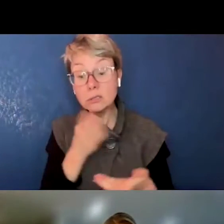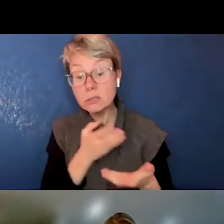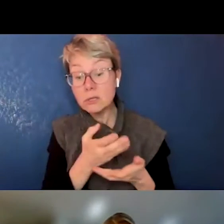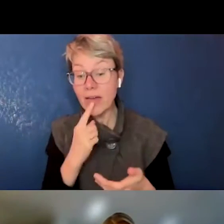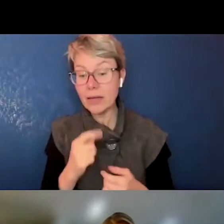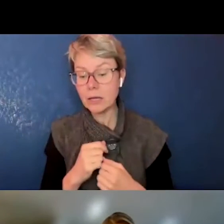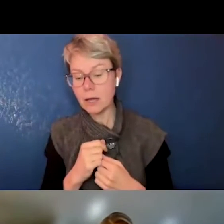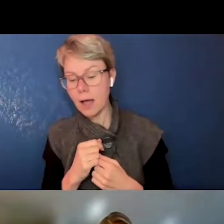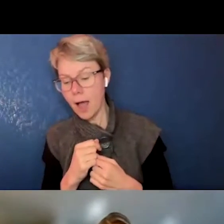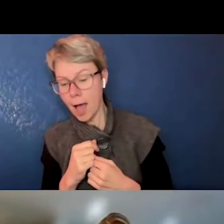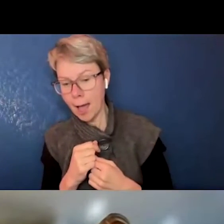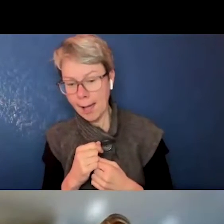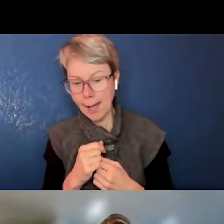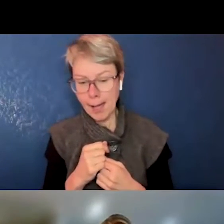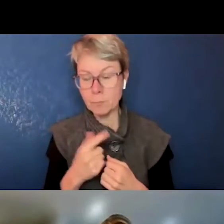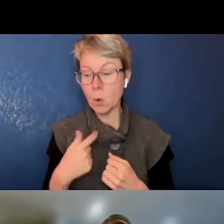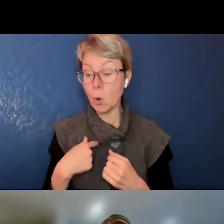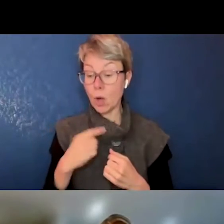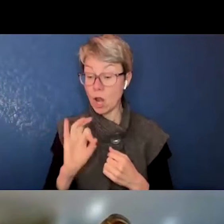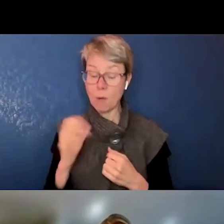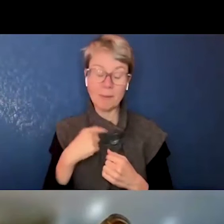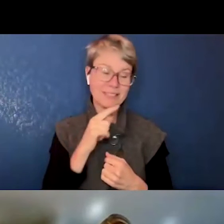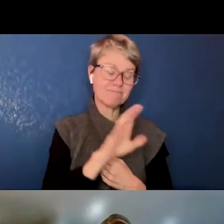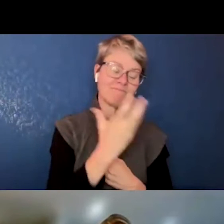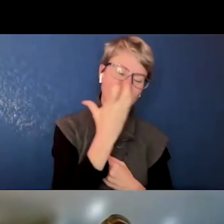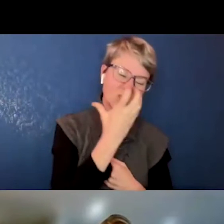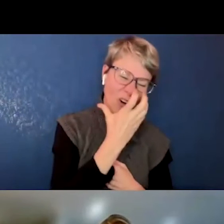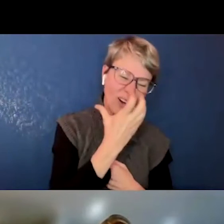might just have to say to a support worker I'm sorry I'm just going to have this chat for now